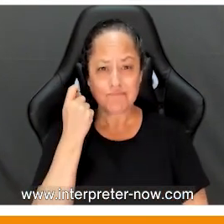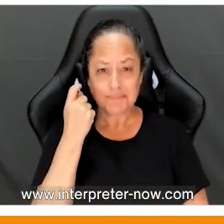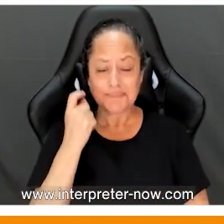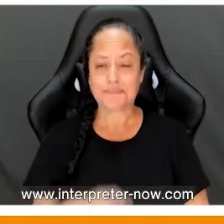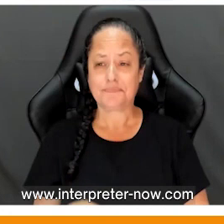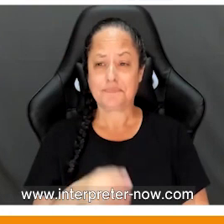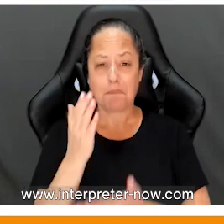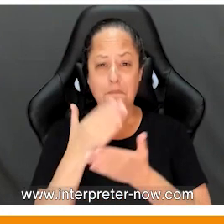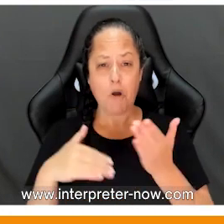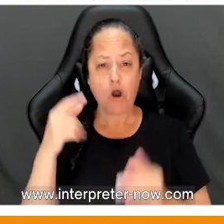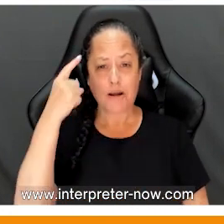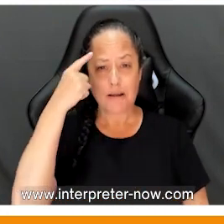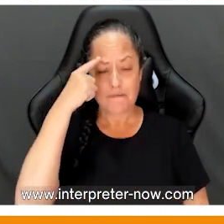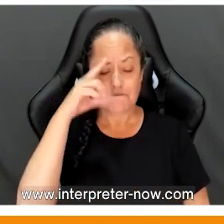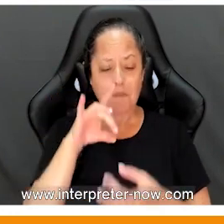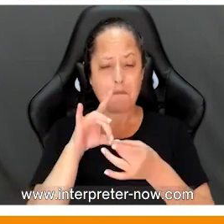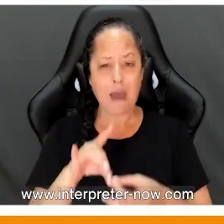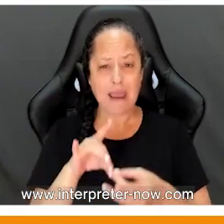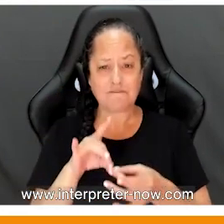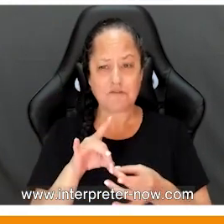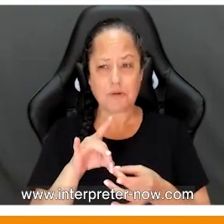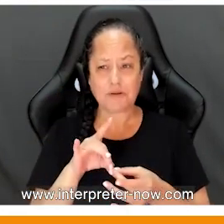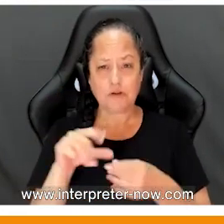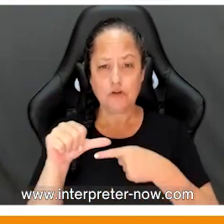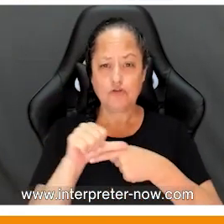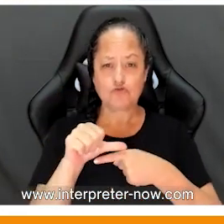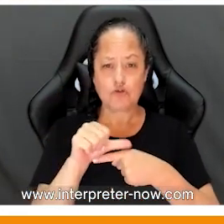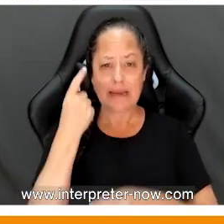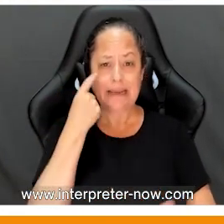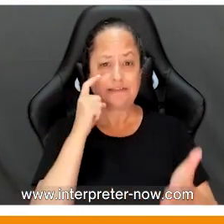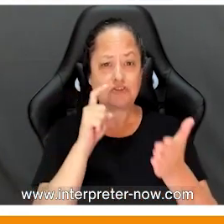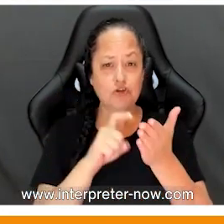training is to notice when things come up.